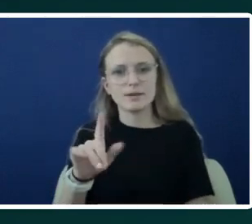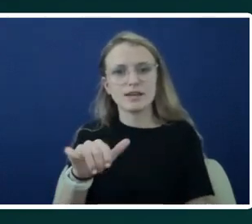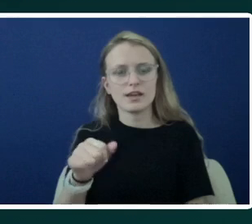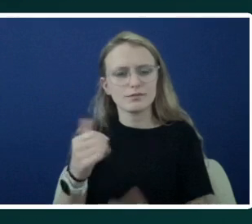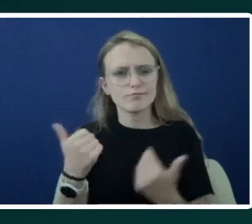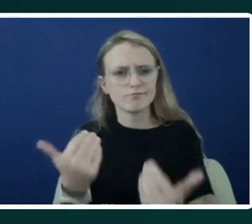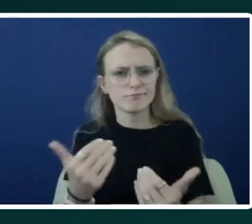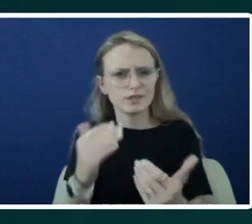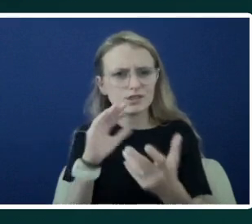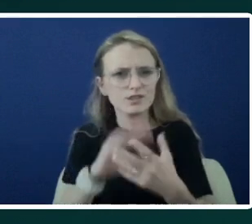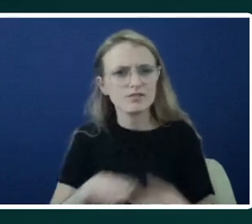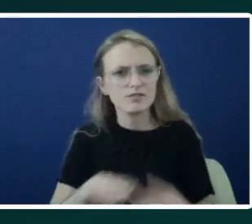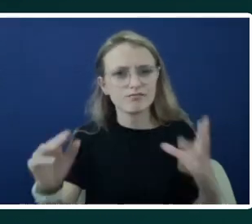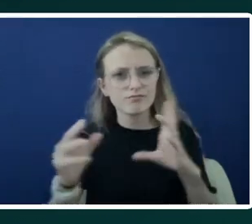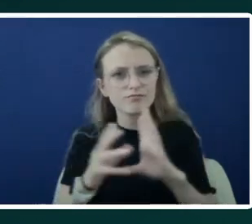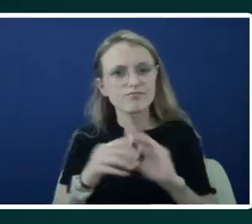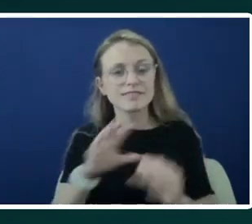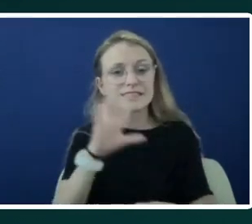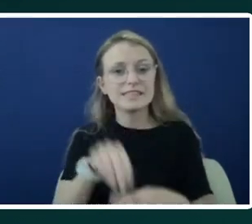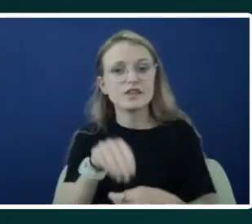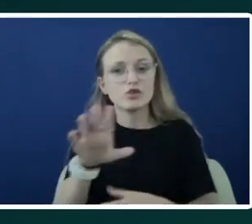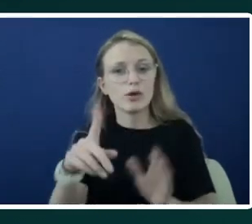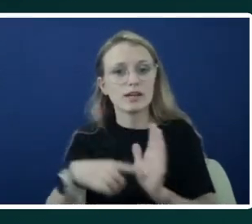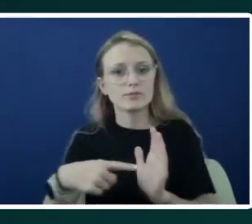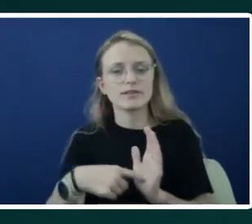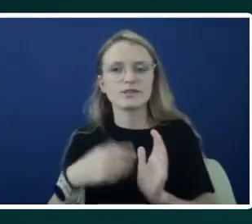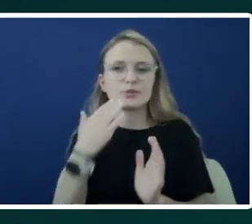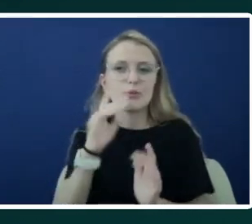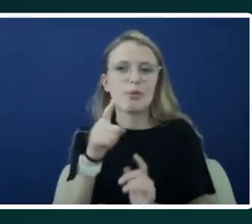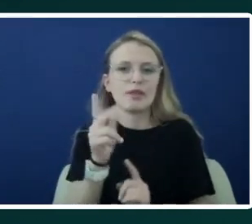And knowing that we have only three minutes left, can you give us, like,